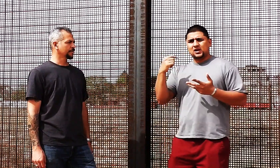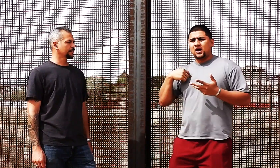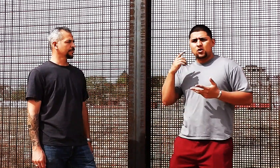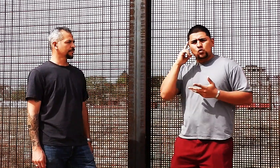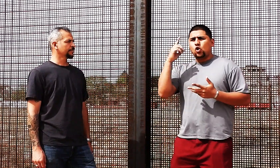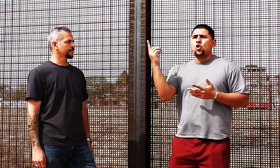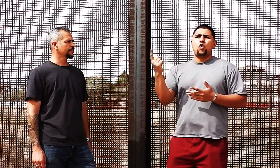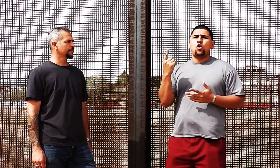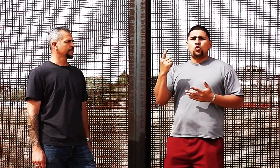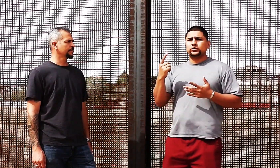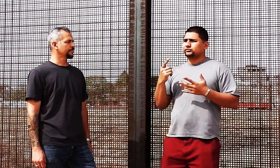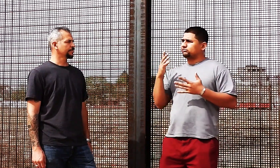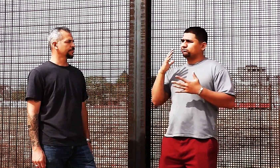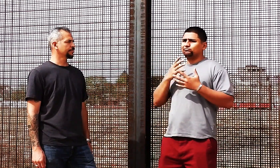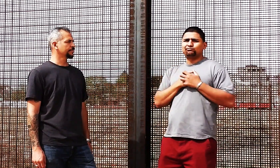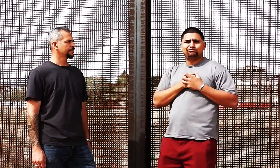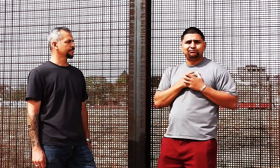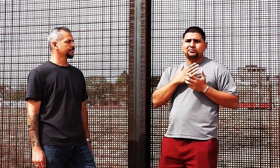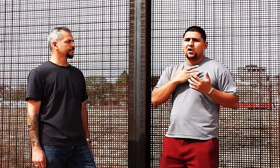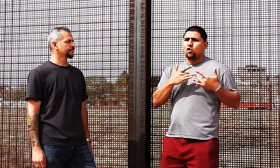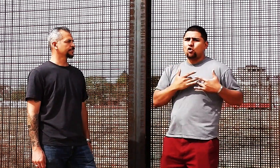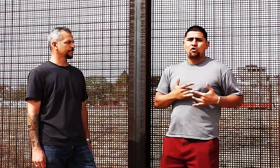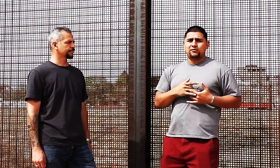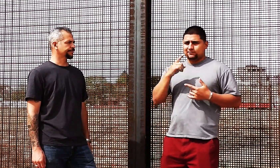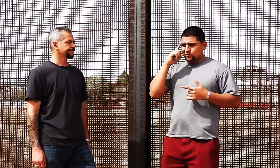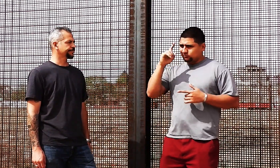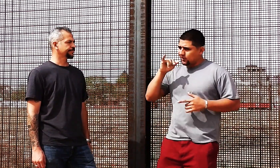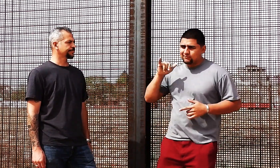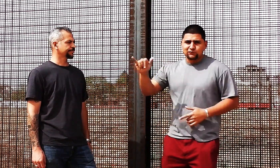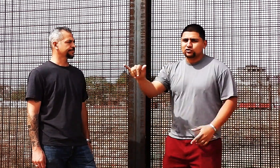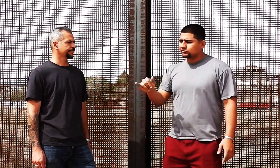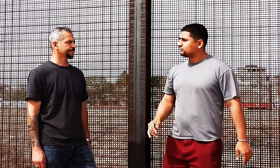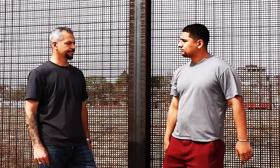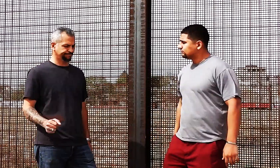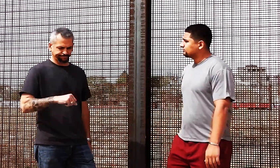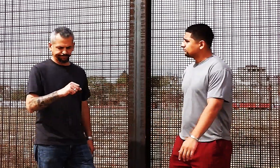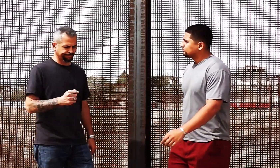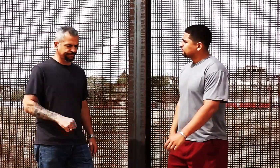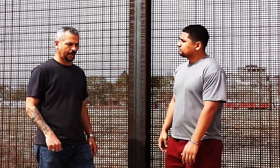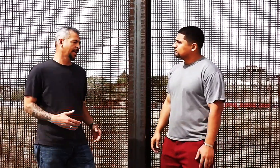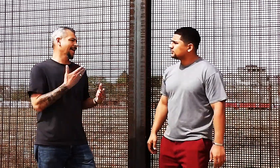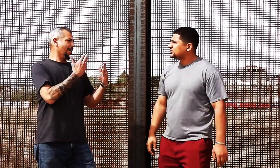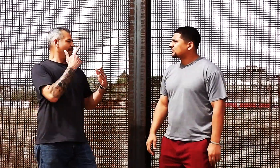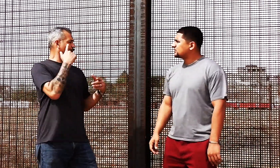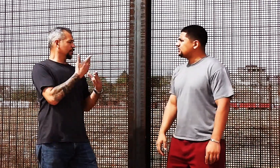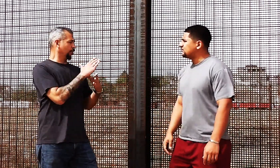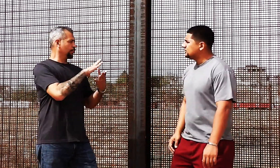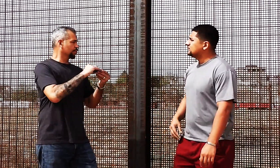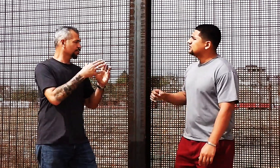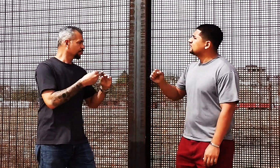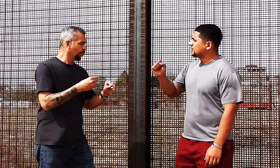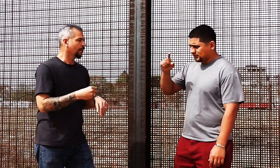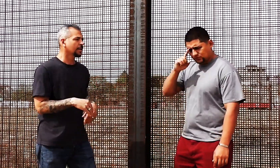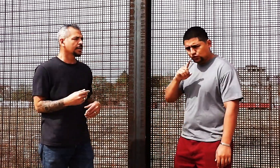That is something I will always embrace it in my heart forever. Thank you so much for sharing your story with us.